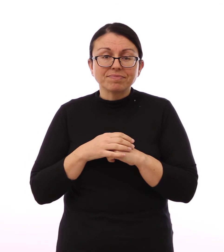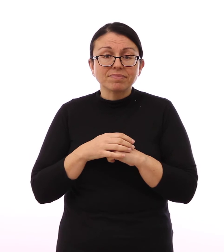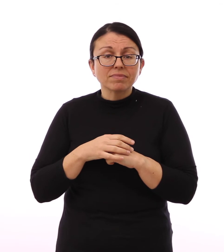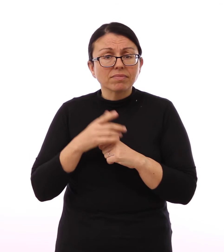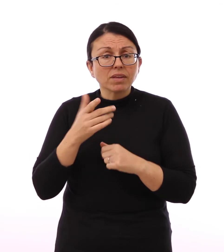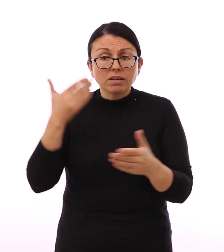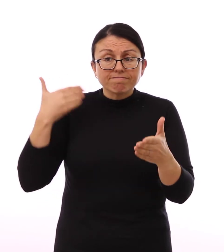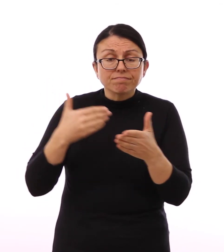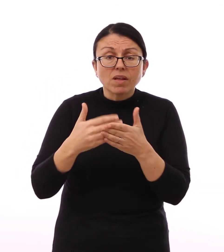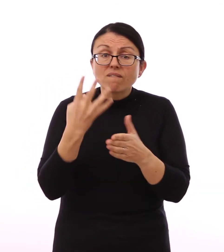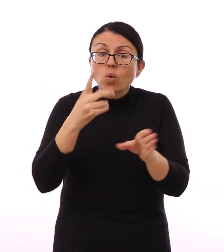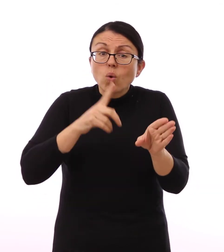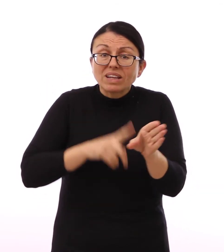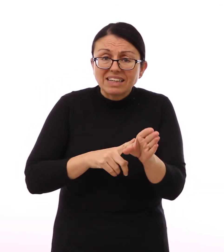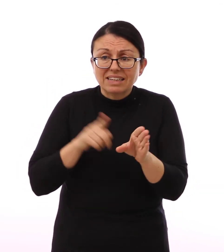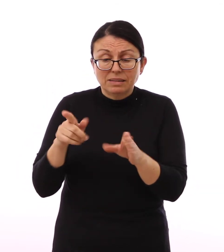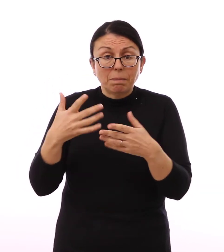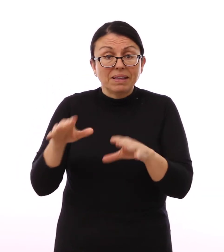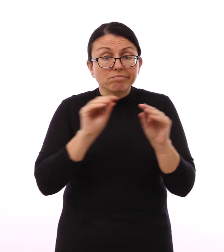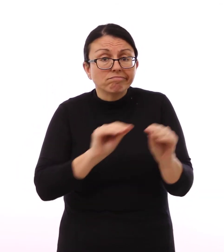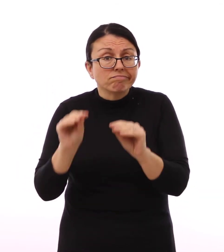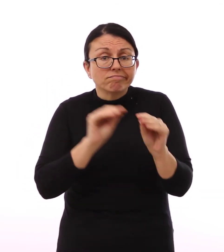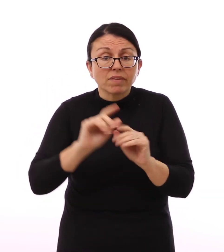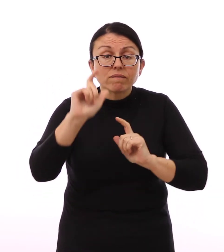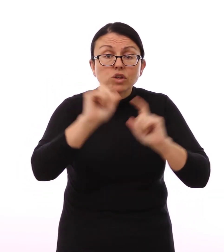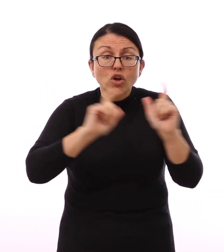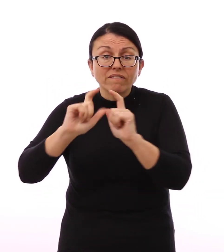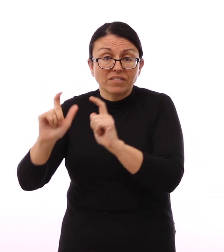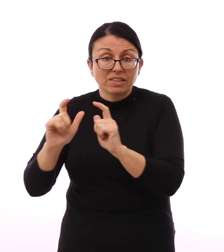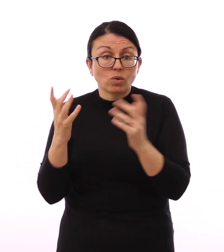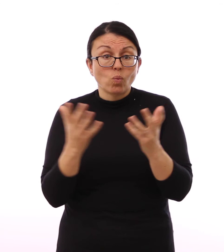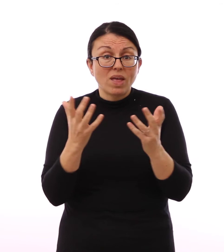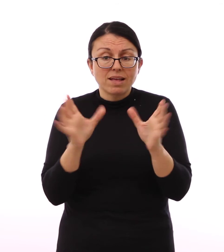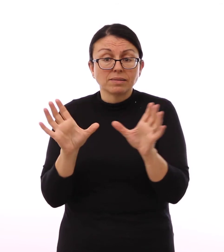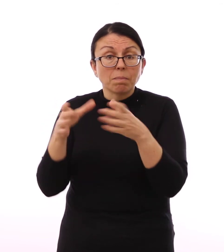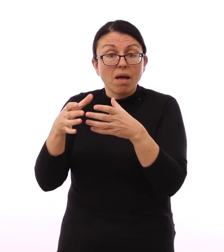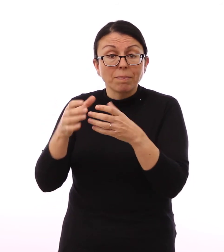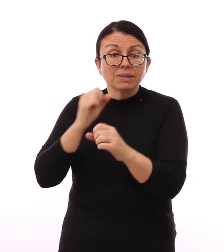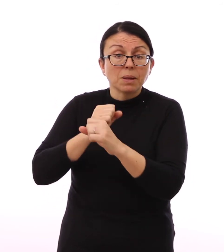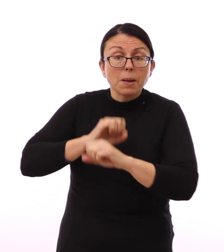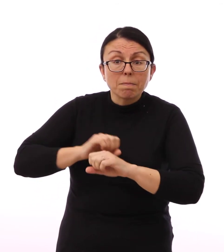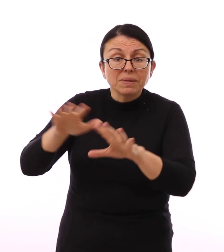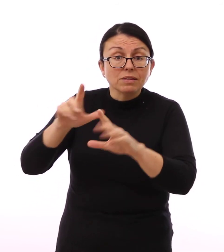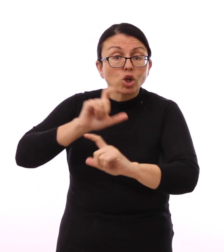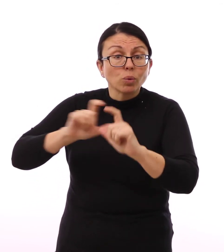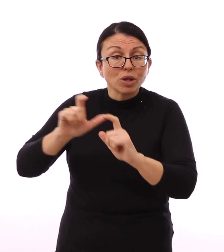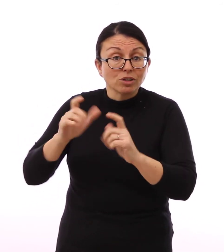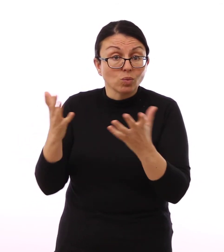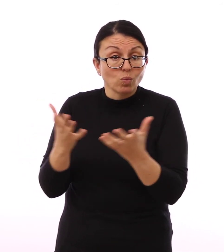For the past four years she has taught photography in the Department of Media and Communications